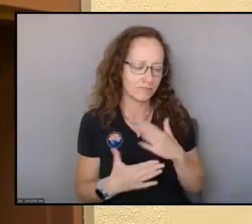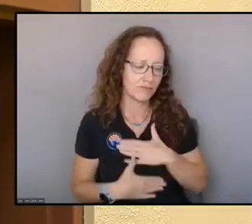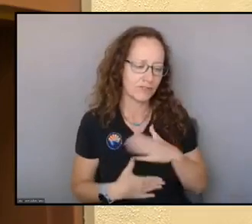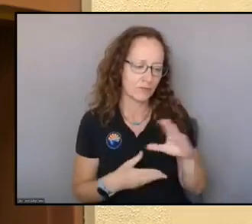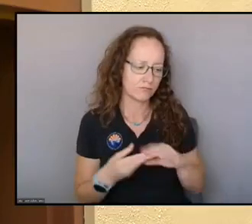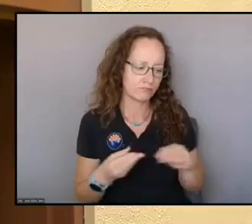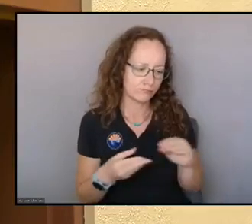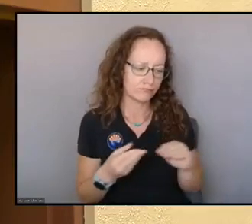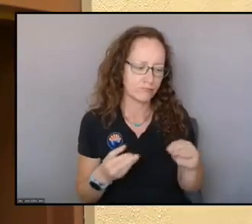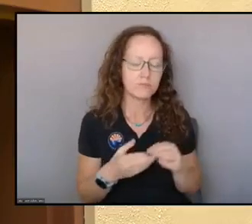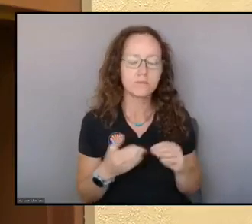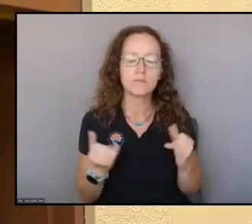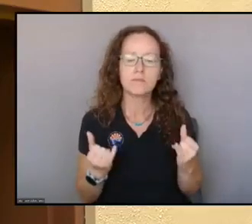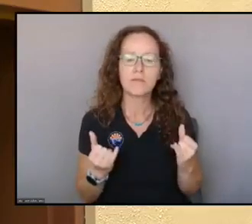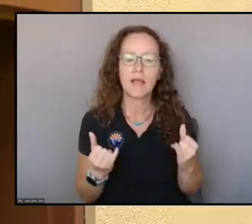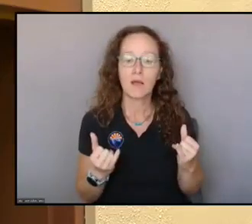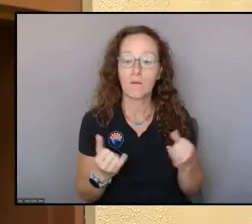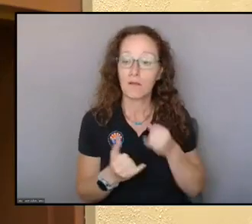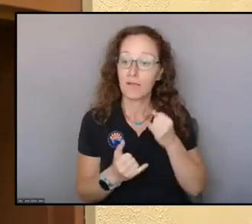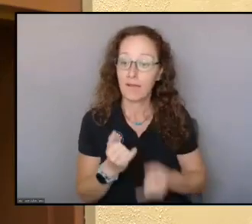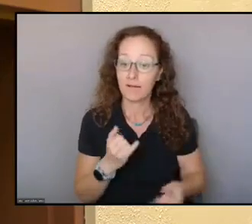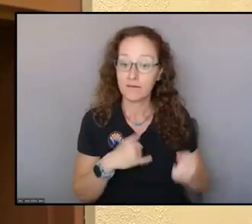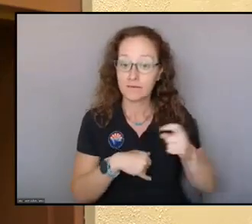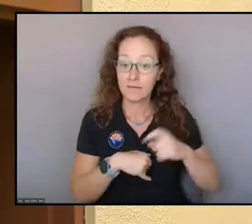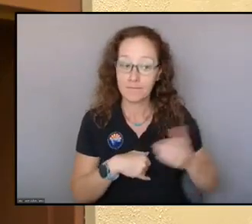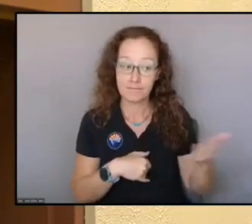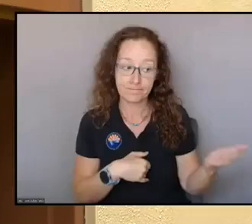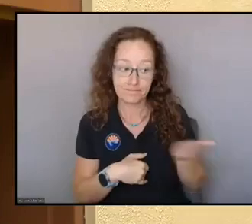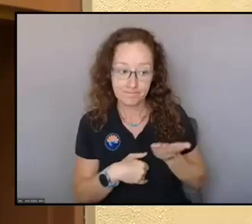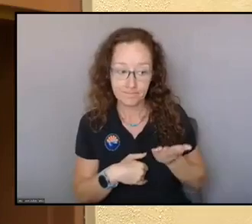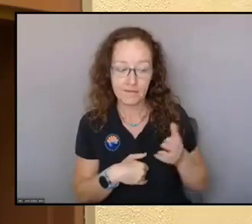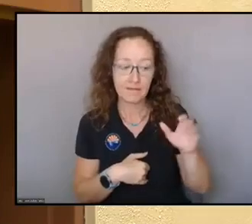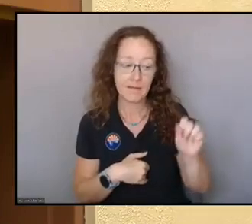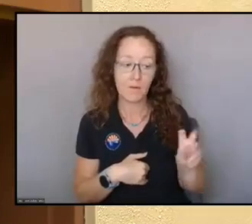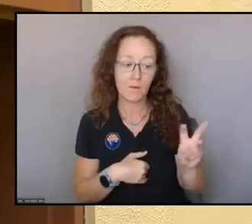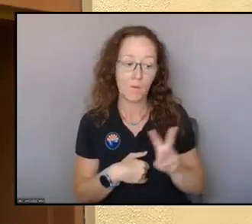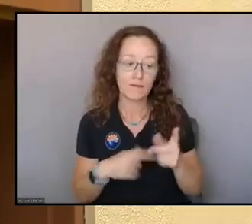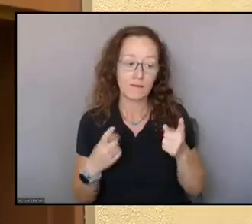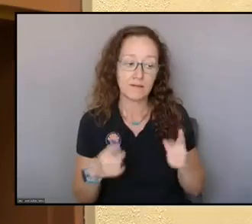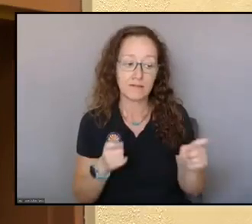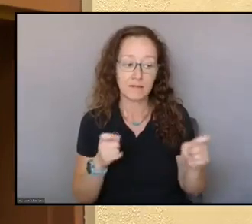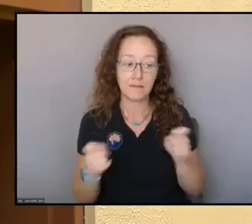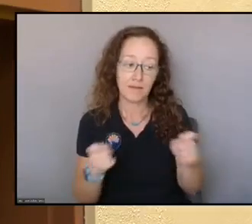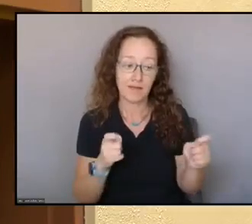WE APPRECIATE THOSE WORDS. I'M GOING TO BRING UP FOR THE LAST TIME, SOUTHWEST